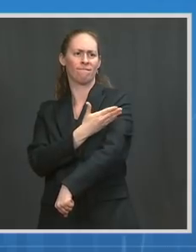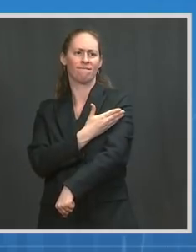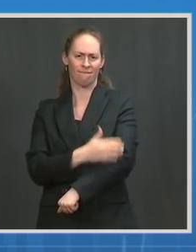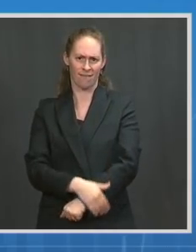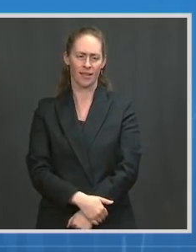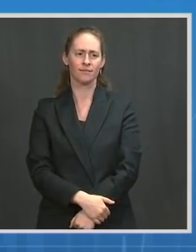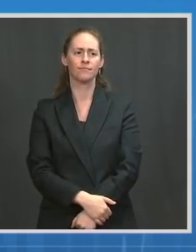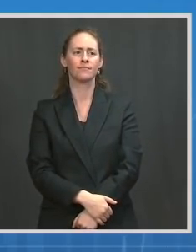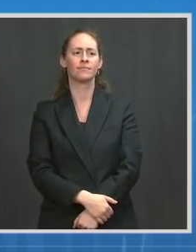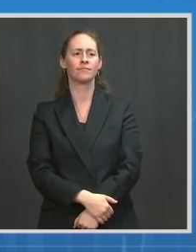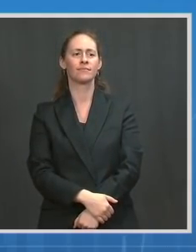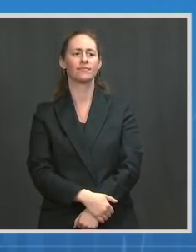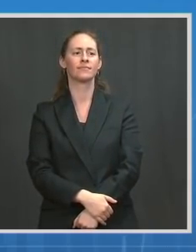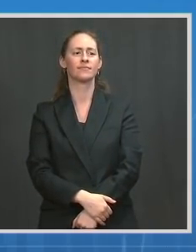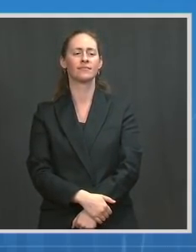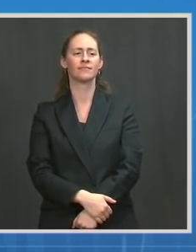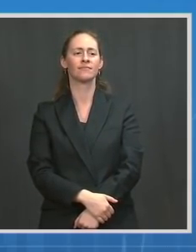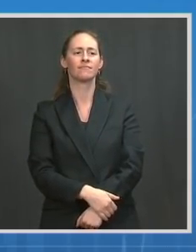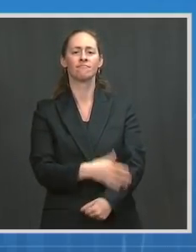cases have dropped by 45 percent.